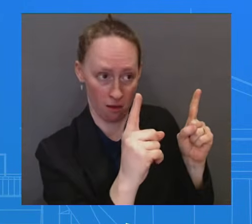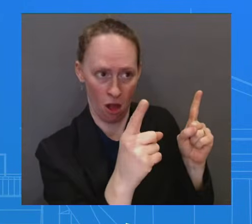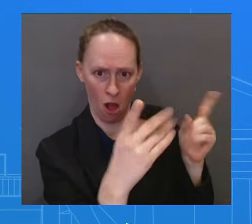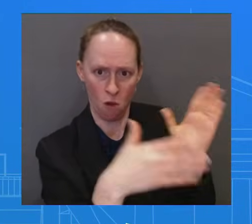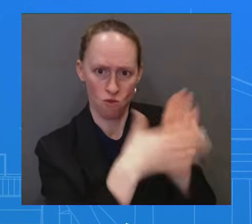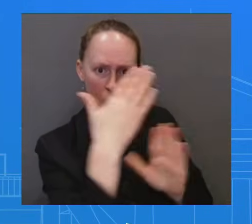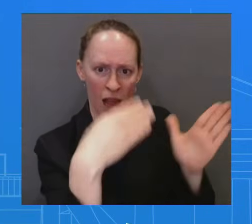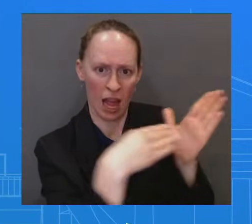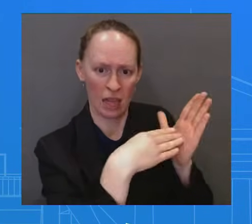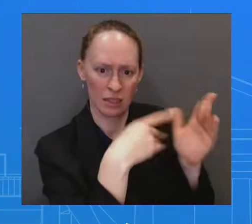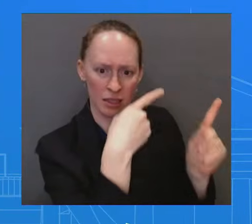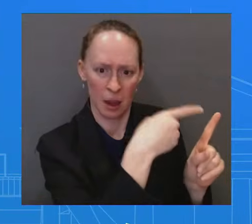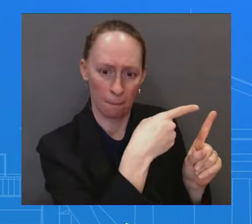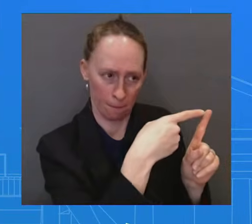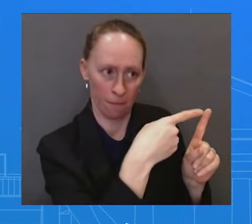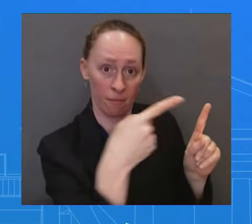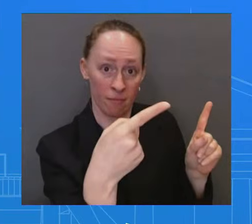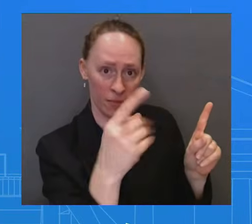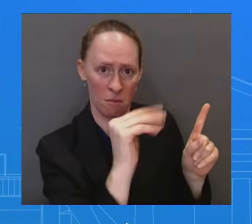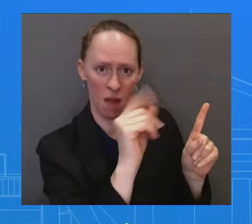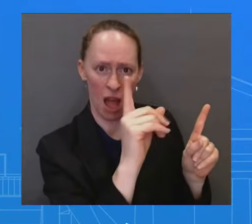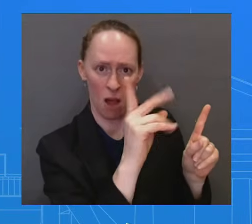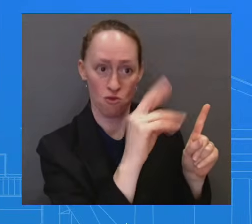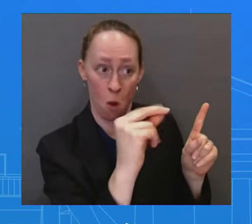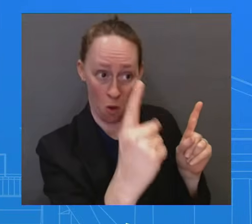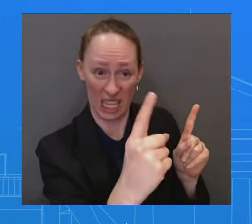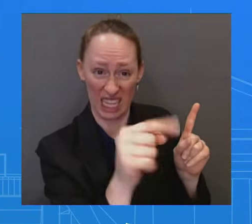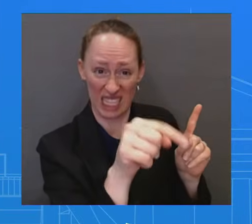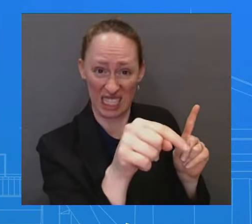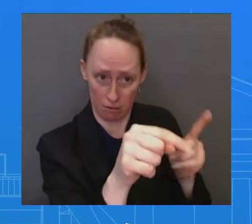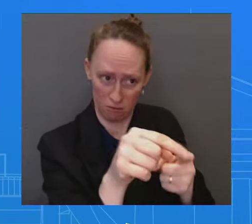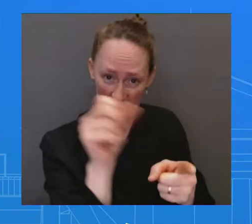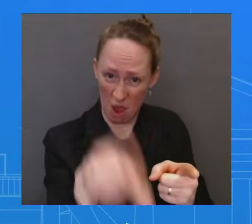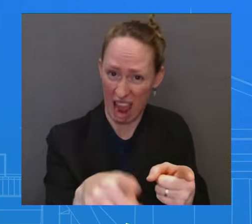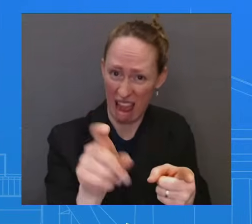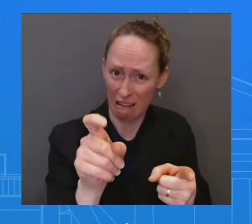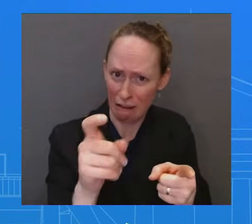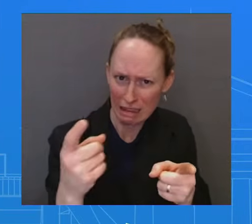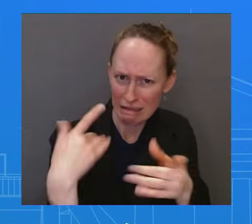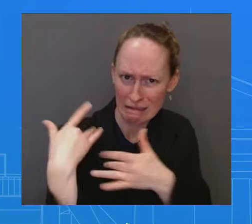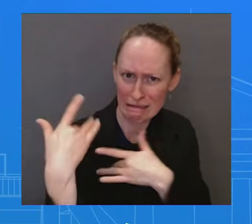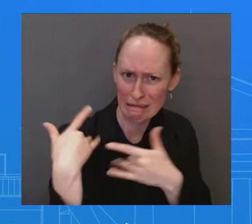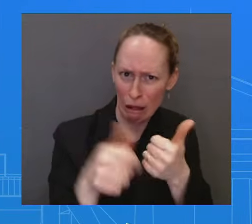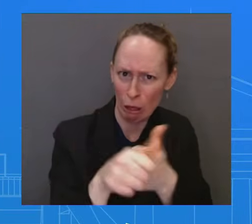What the President said was that the Maduro regime did agree to certain electoral proposals to include